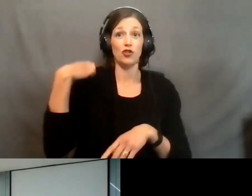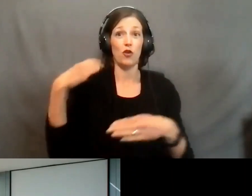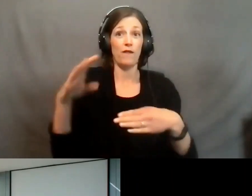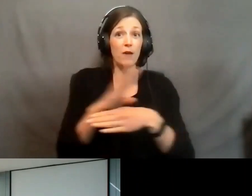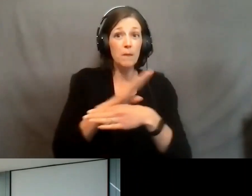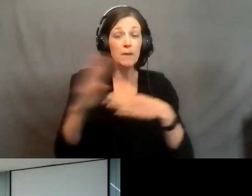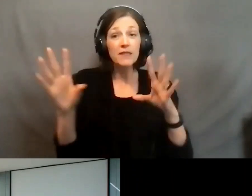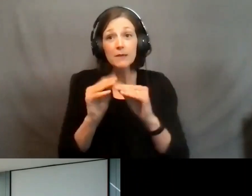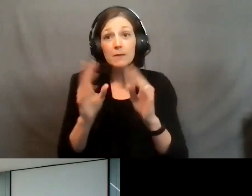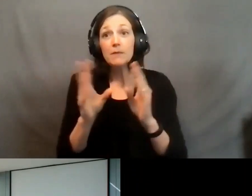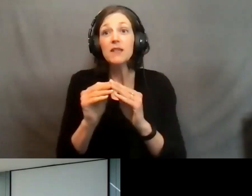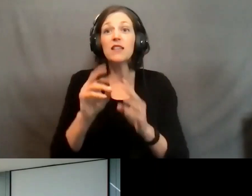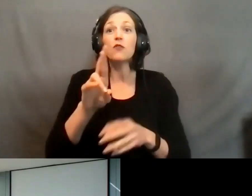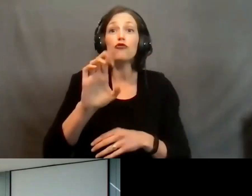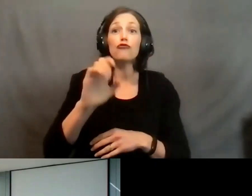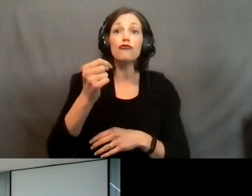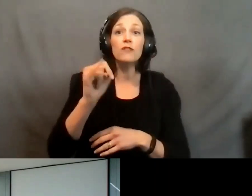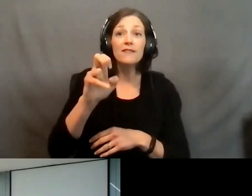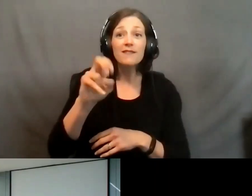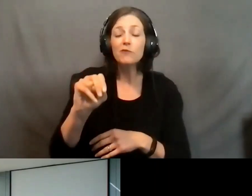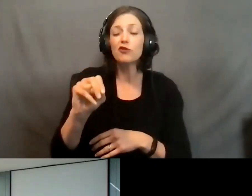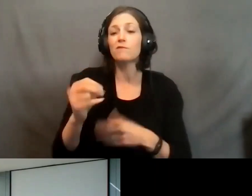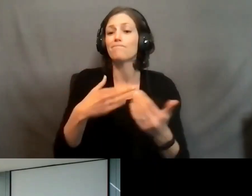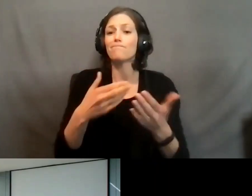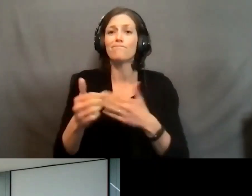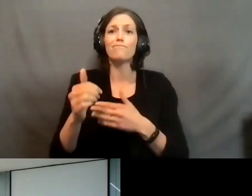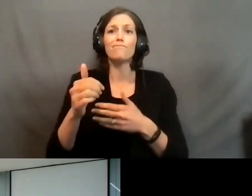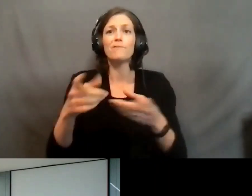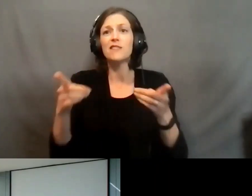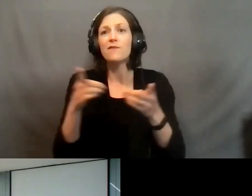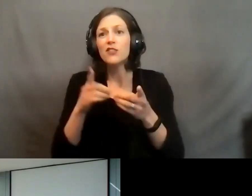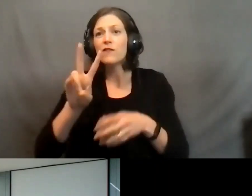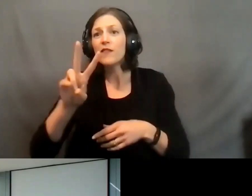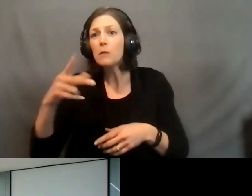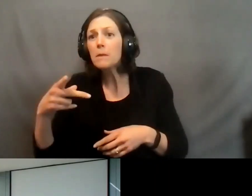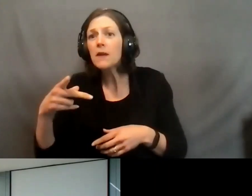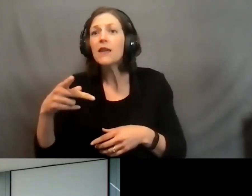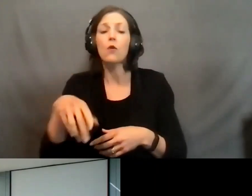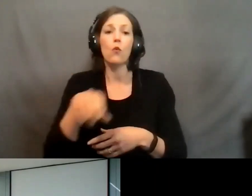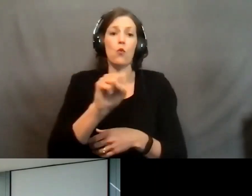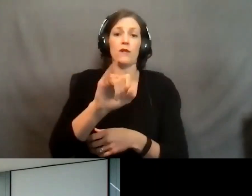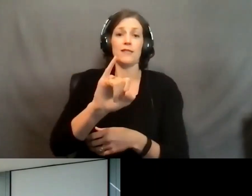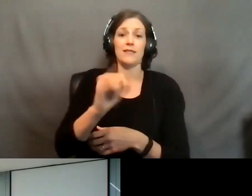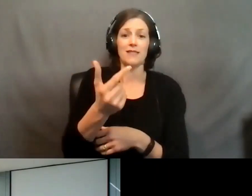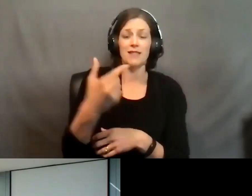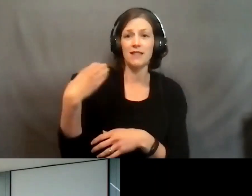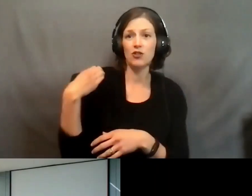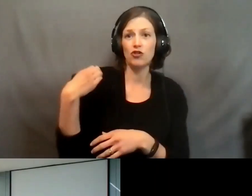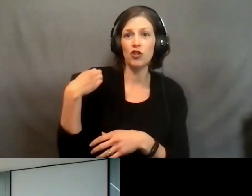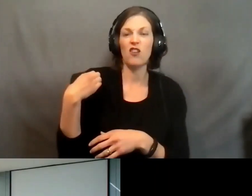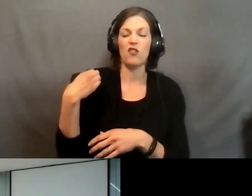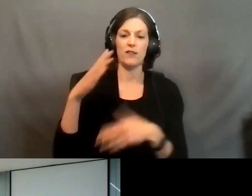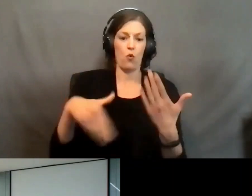12:09:43 weather division VP or as an SIG 12:09:47 , this is all about you today.